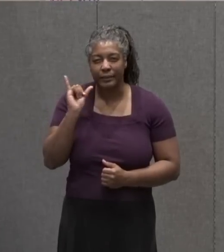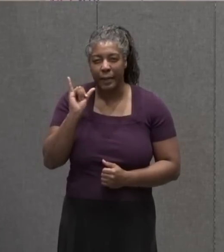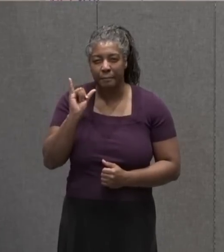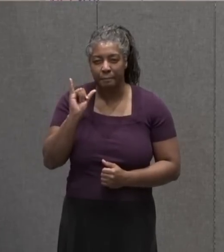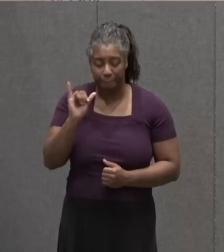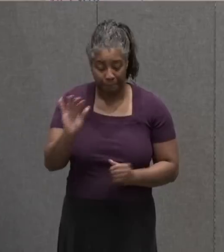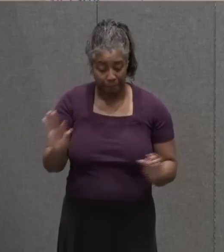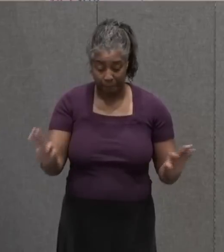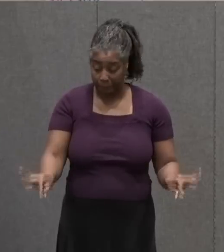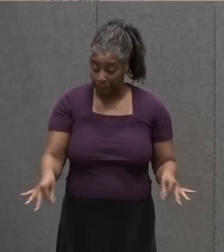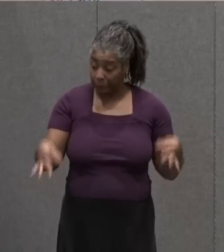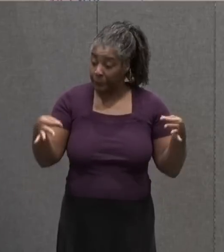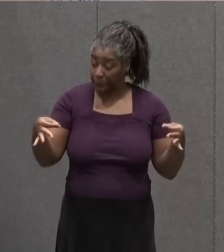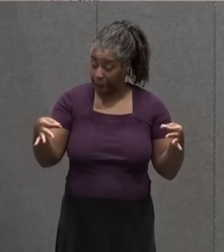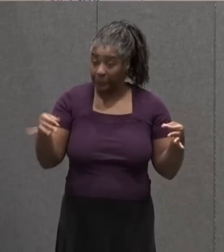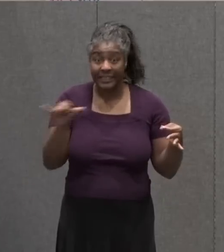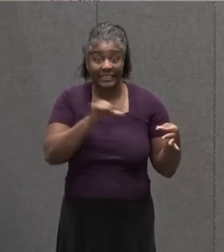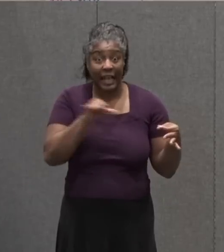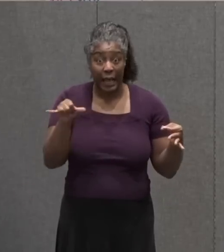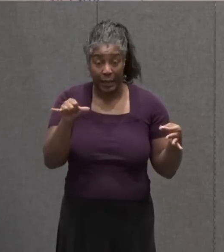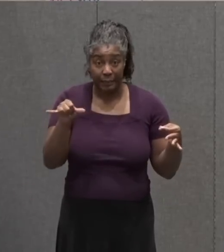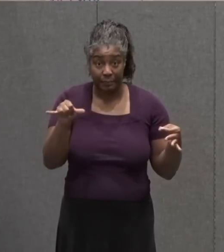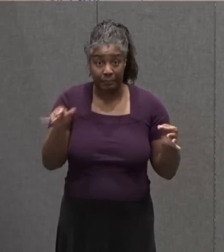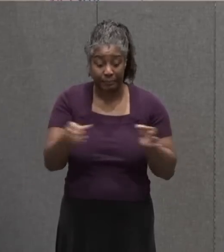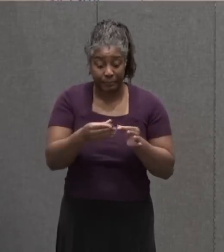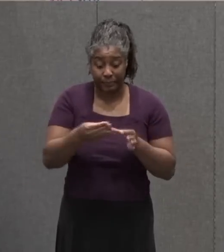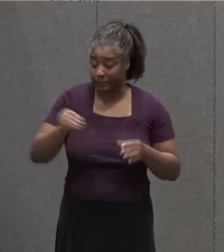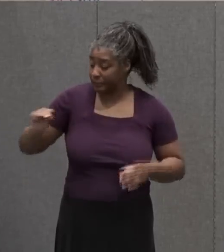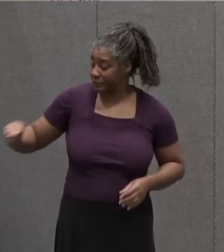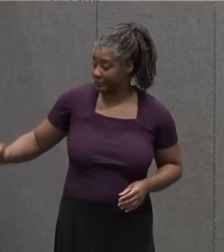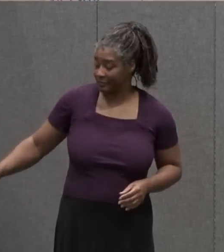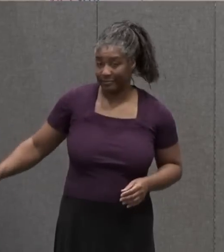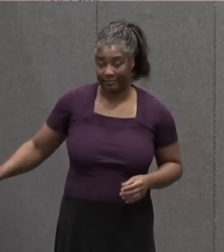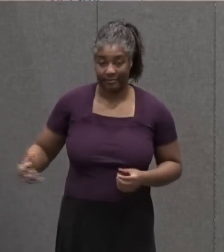You would continue playing this game until all cards have been played.